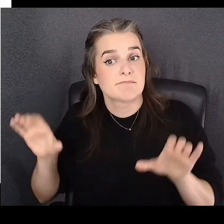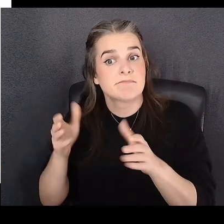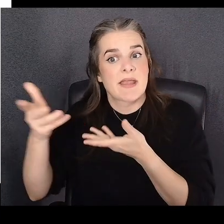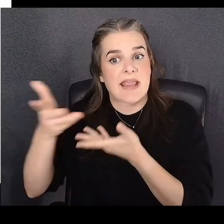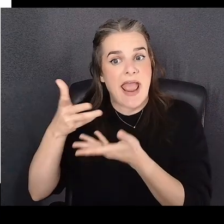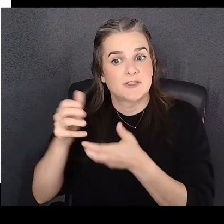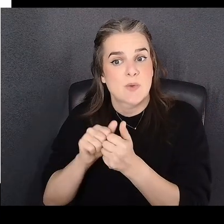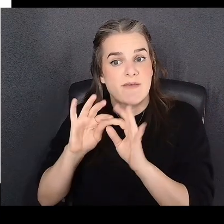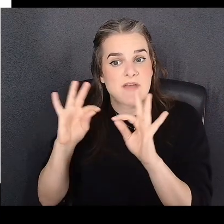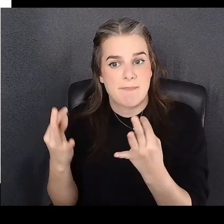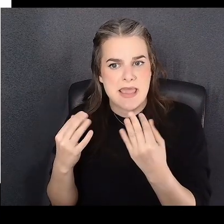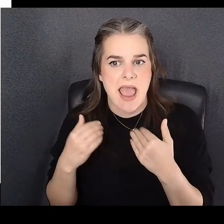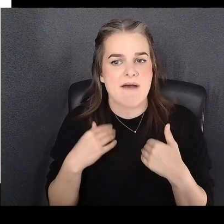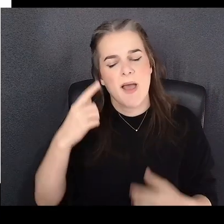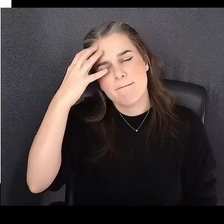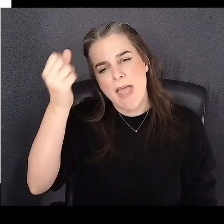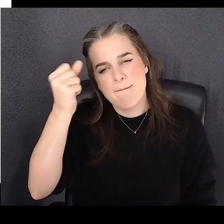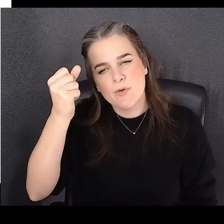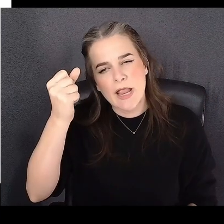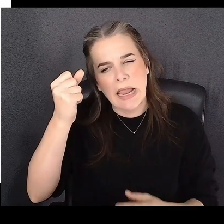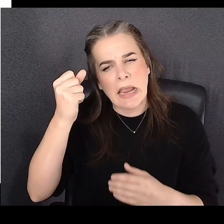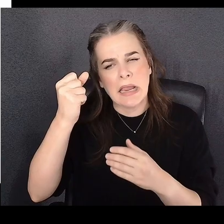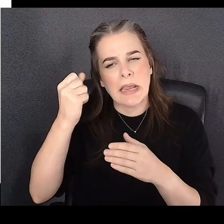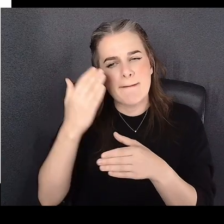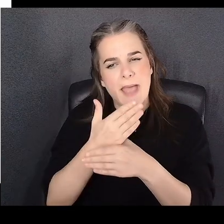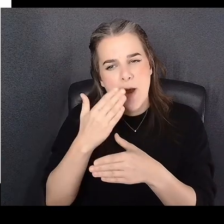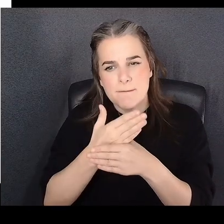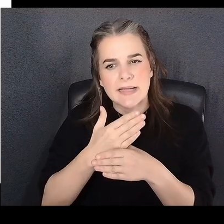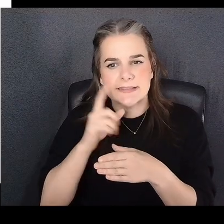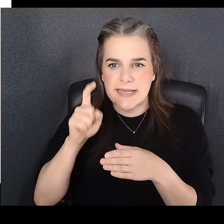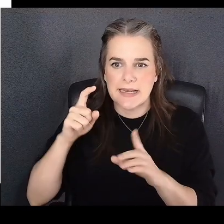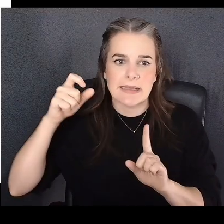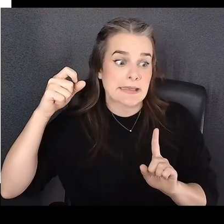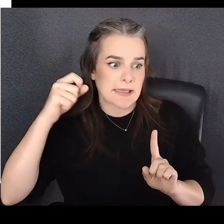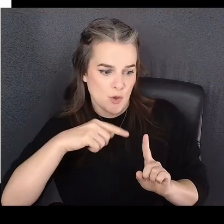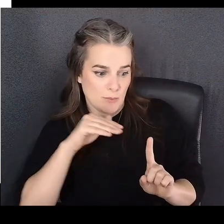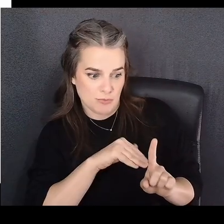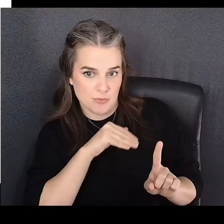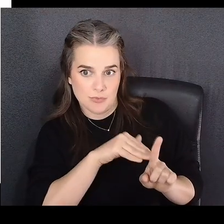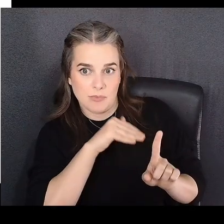There's some memory impairments, or just needing some cueing. So it was something that he could engage with the family.